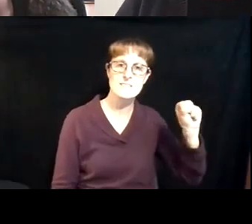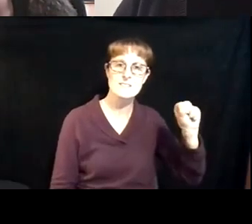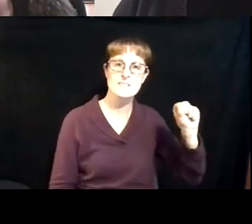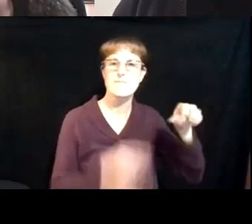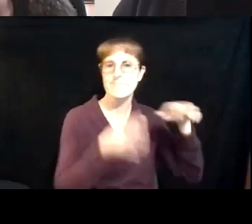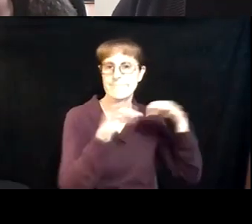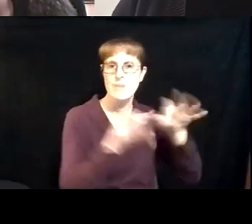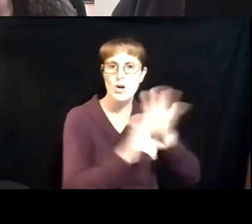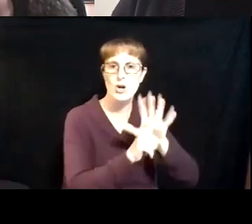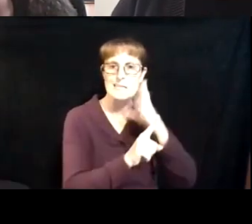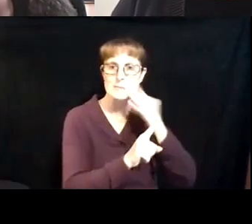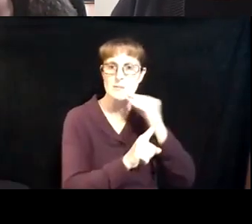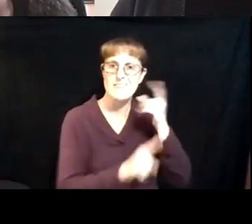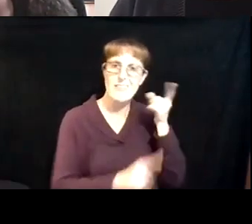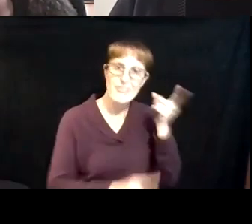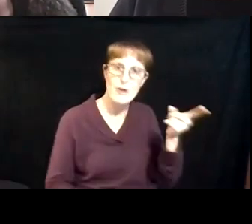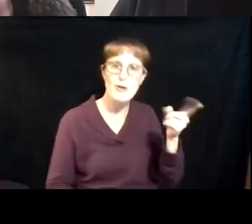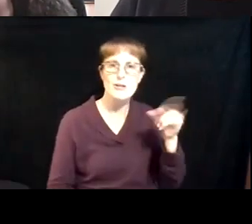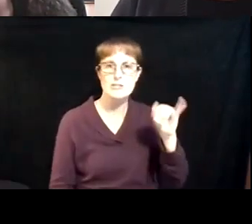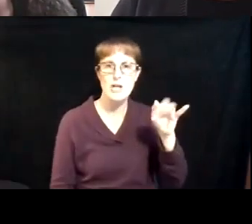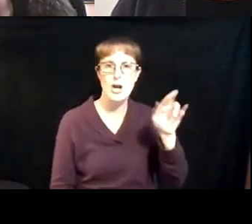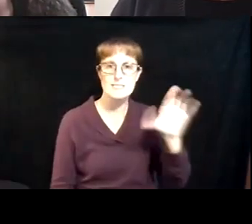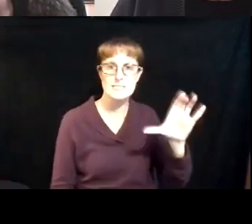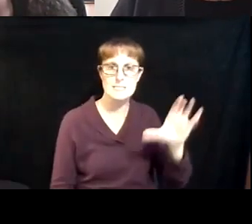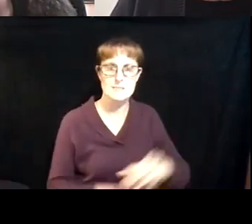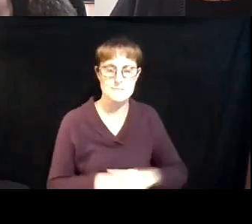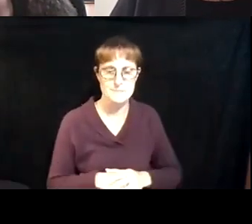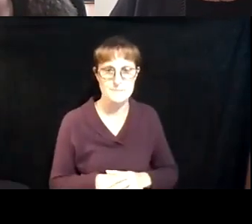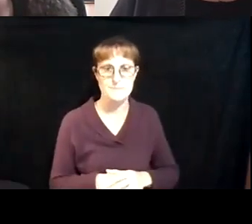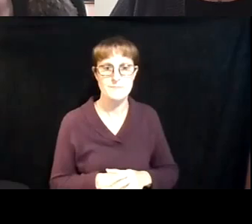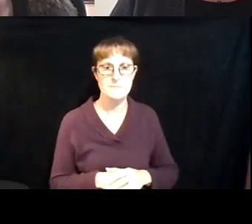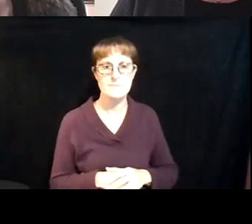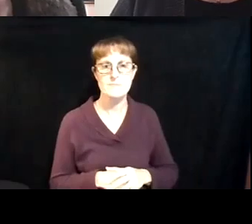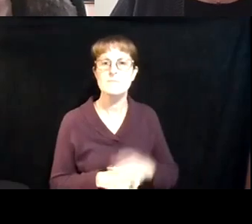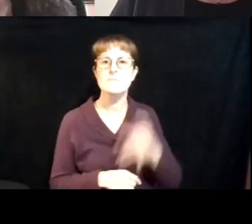Advocates had been working on this issue since the beginning of time.